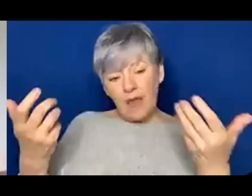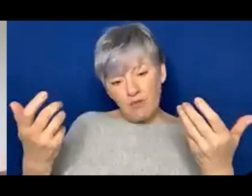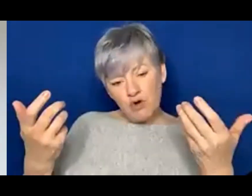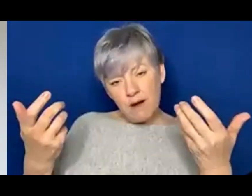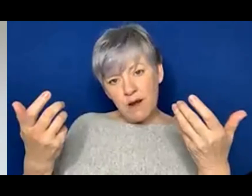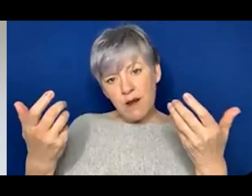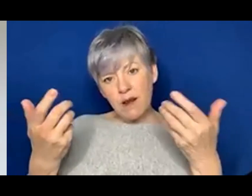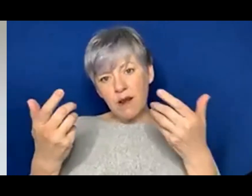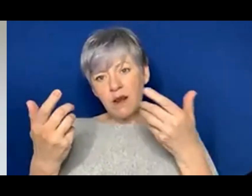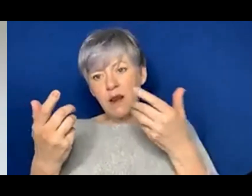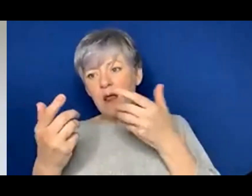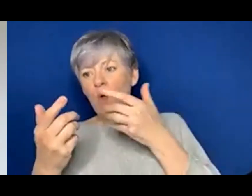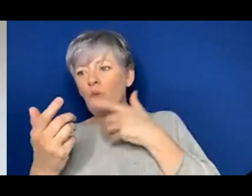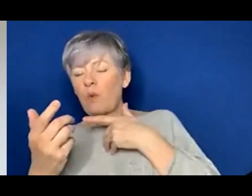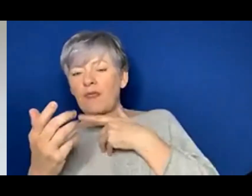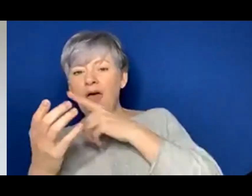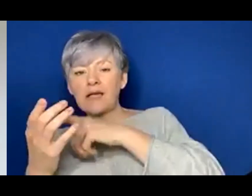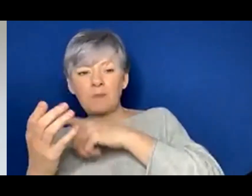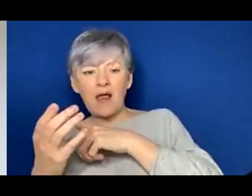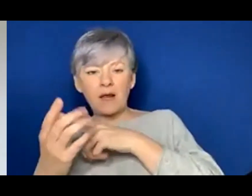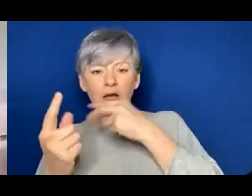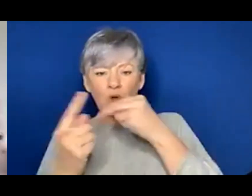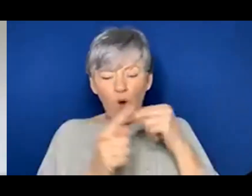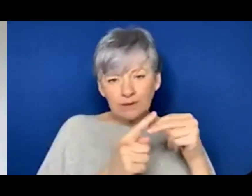and it is argued the highlight between autism and Aspergers was to highlight between the "useful"